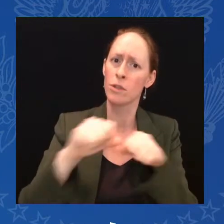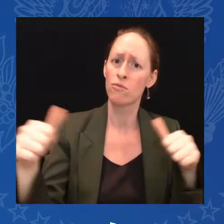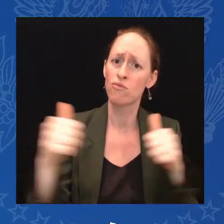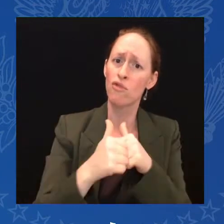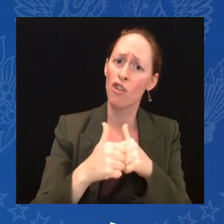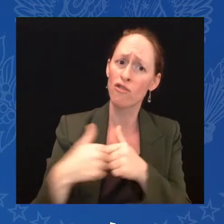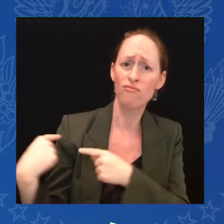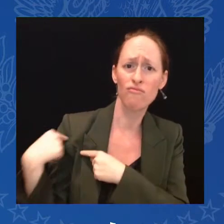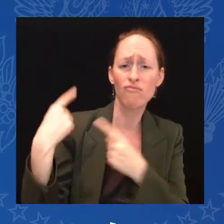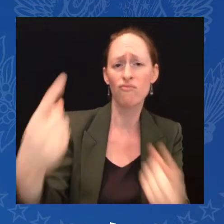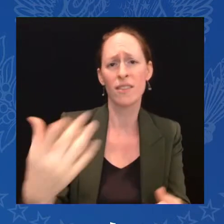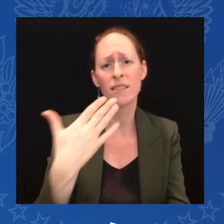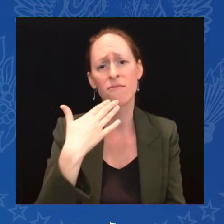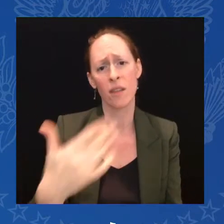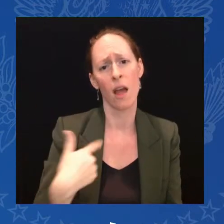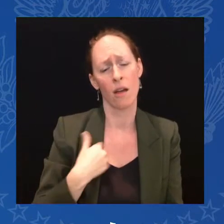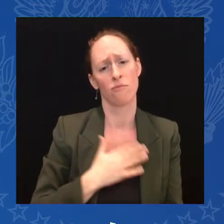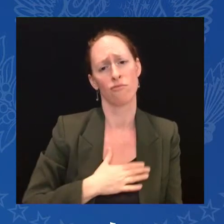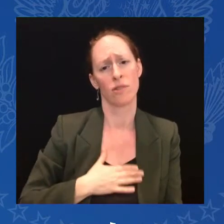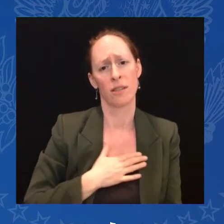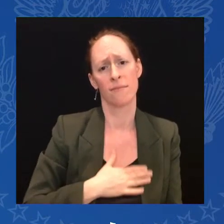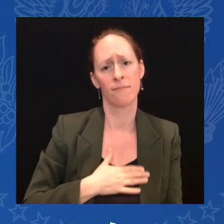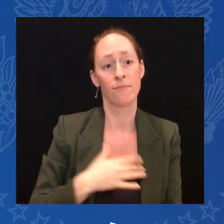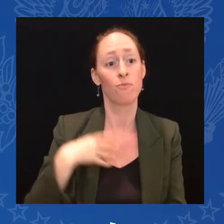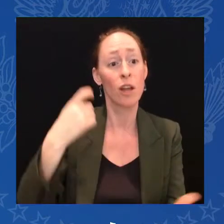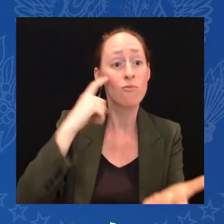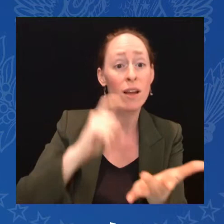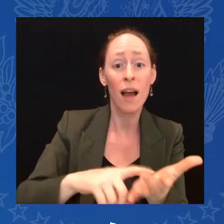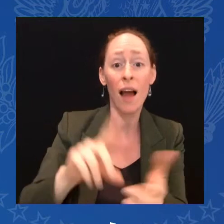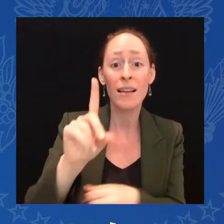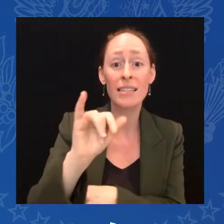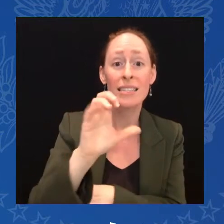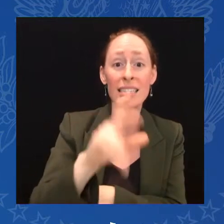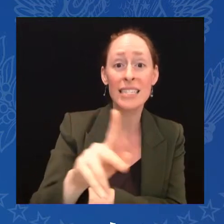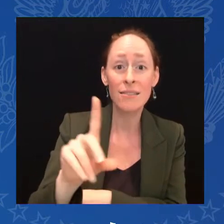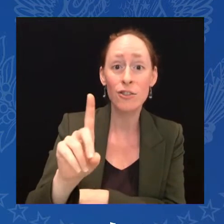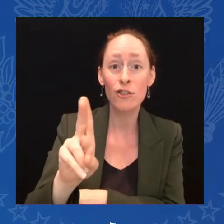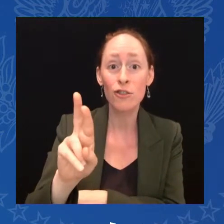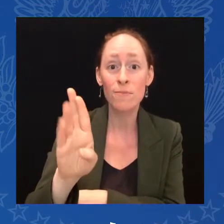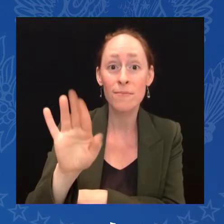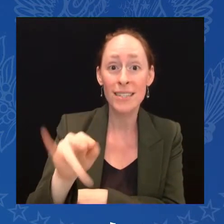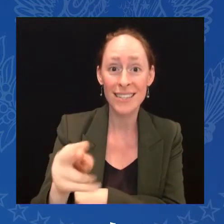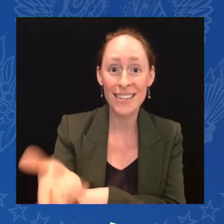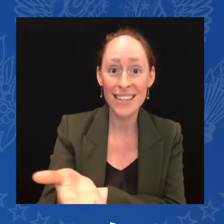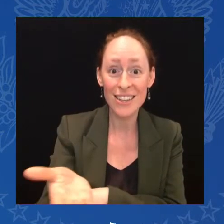He was supposed to be coming down, as well Whip Clark.